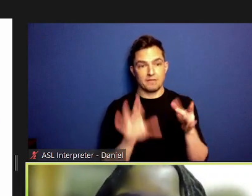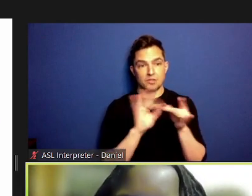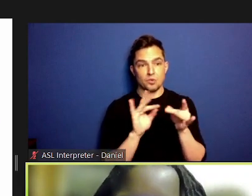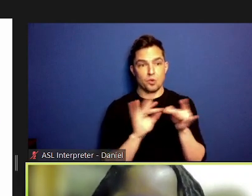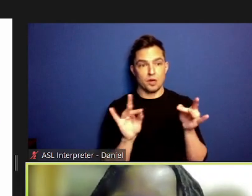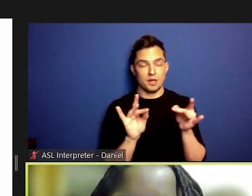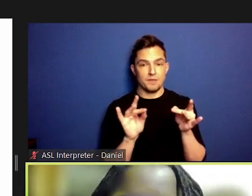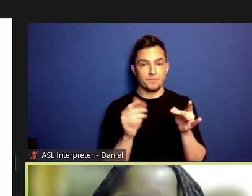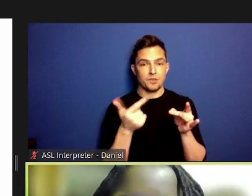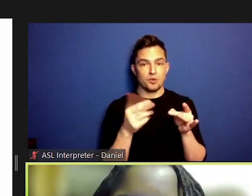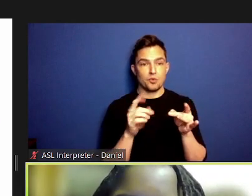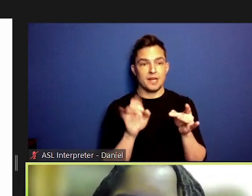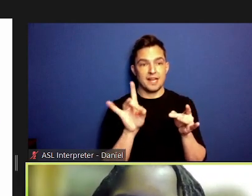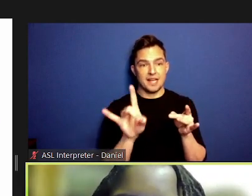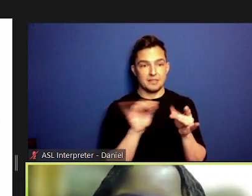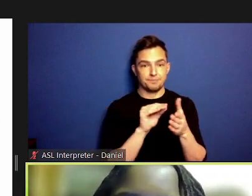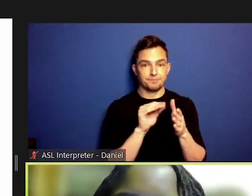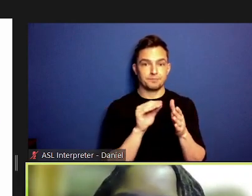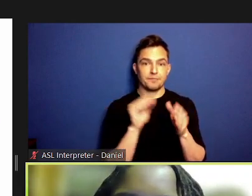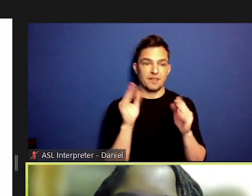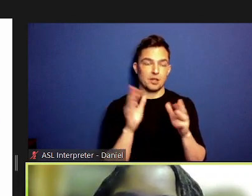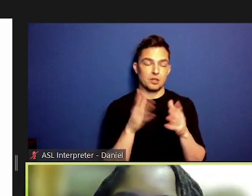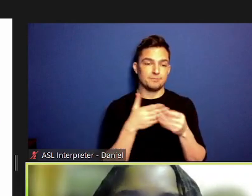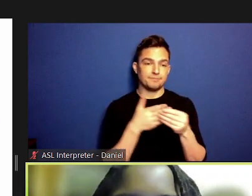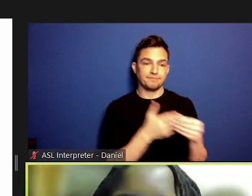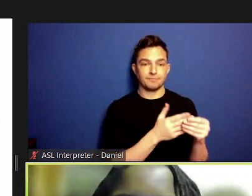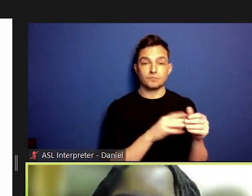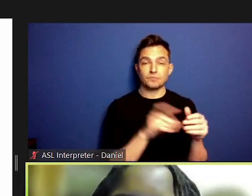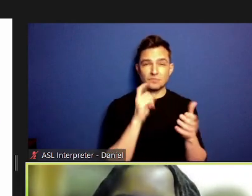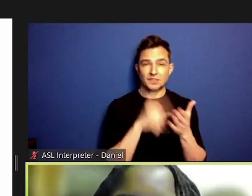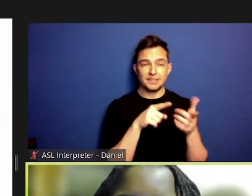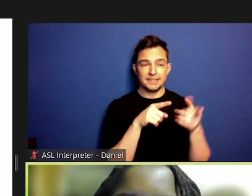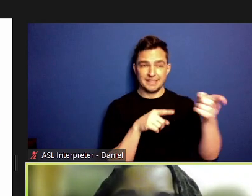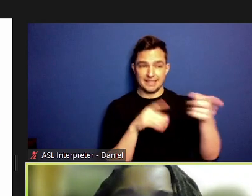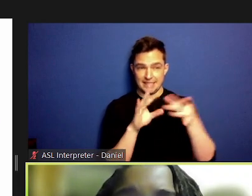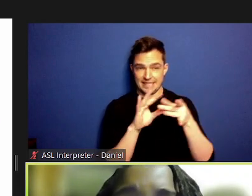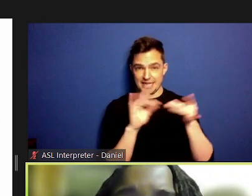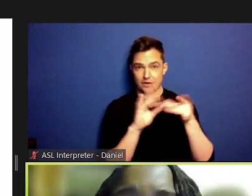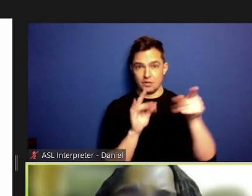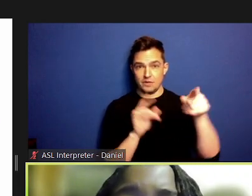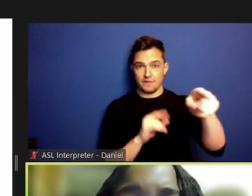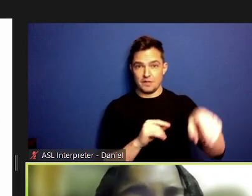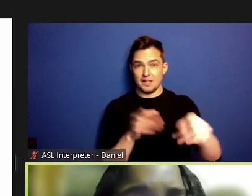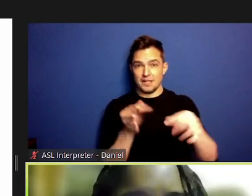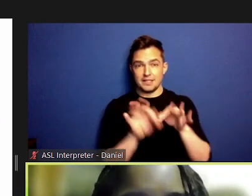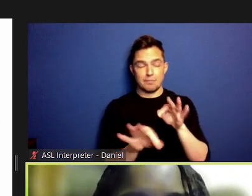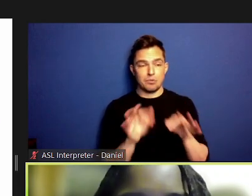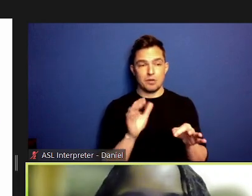led with. You can see that in this narrative, just the simple act of liking the post, which